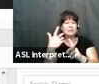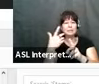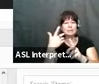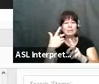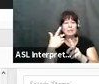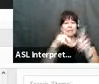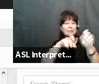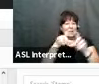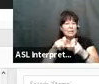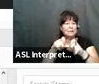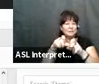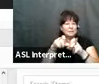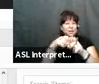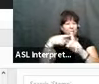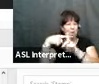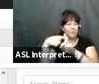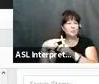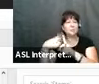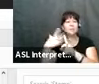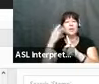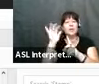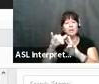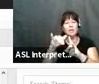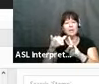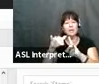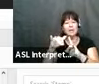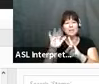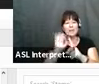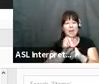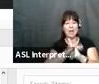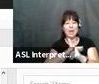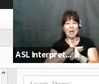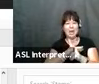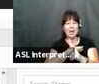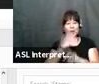with ten point six percent of our cases being positive based on our data.